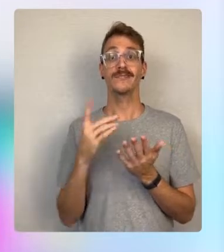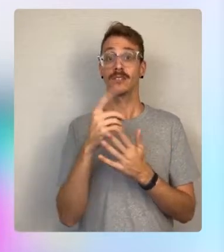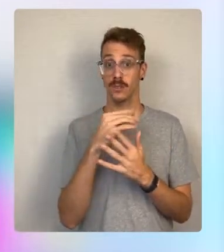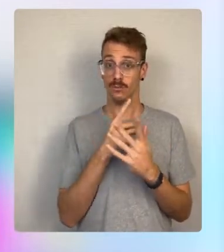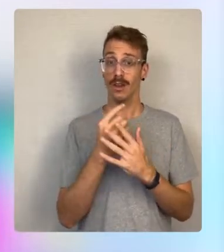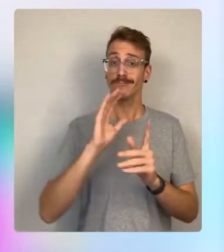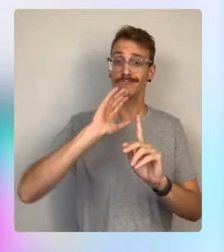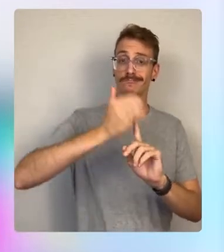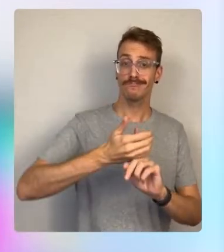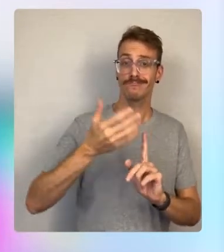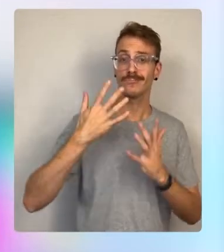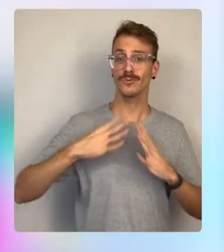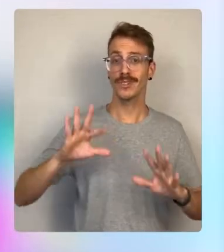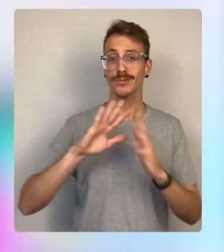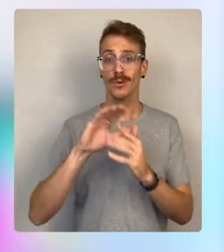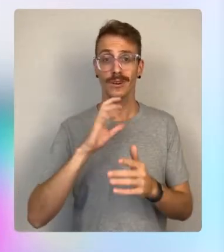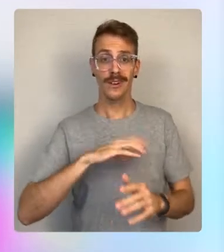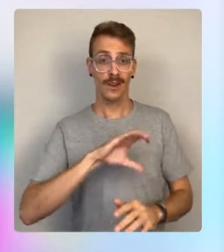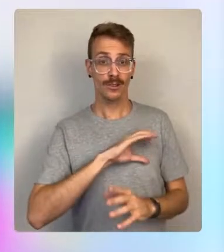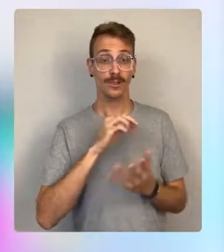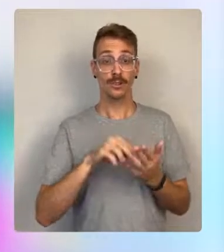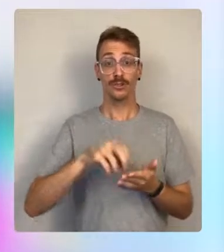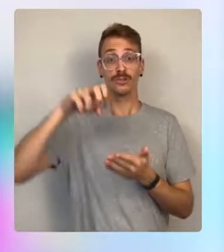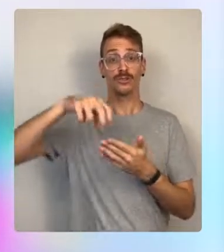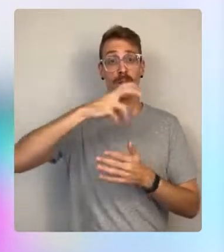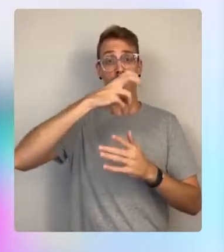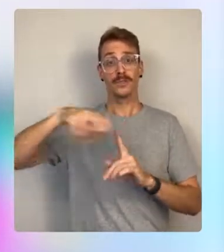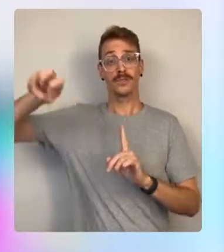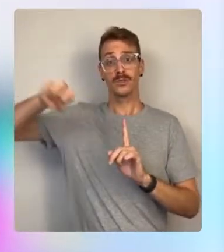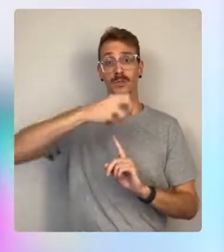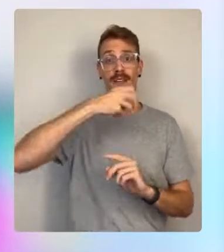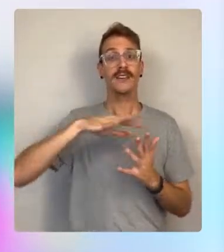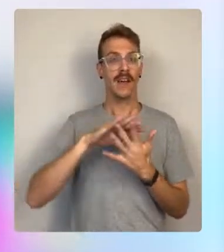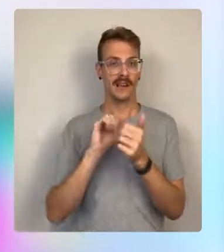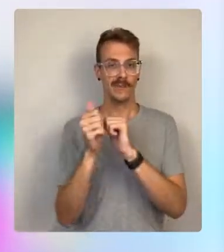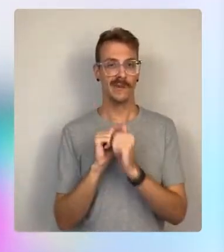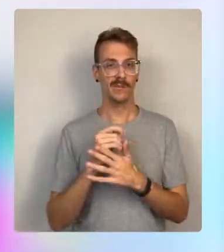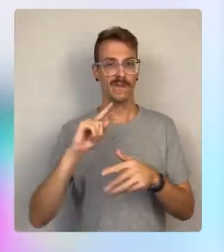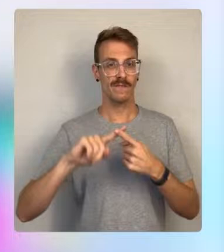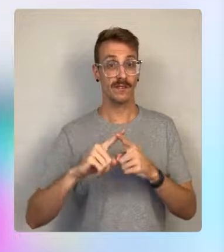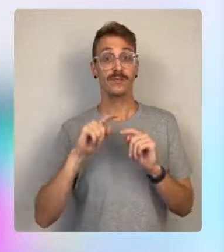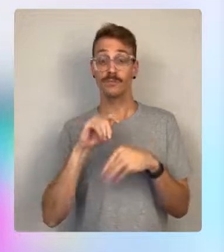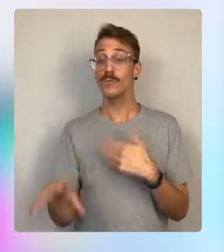jump and swing around, and compete with your friends. We'll also be adding some score keeping, a leaderboard,